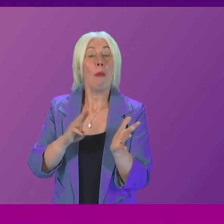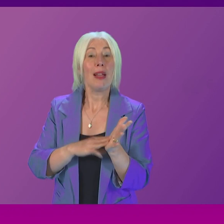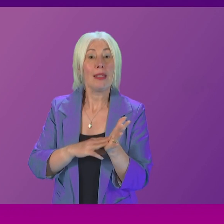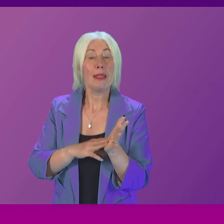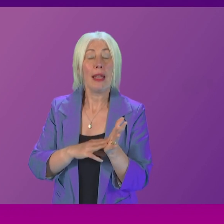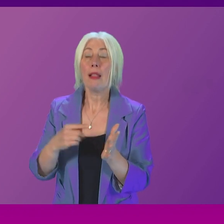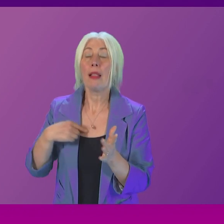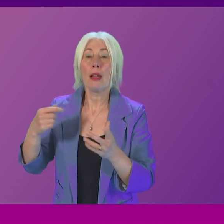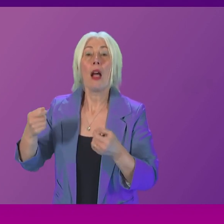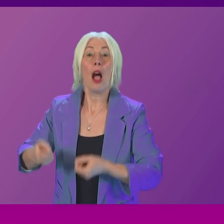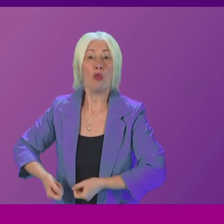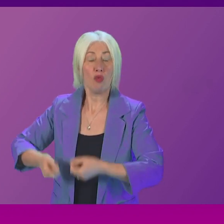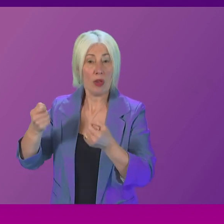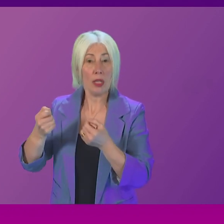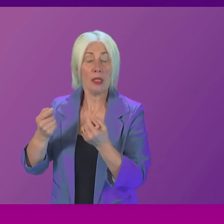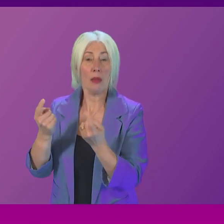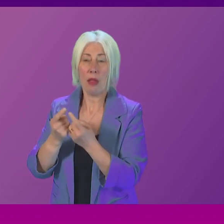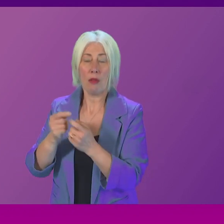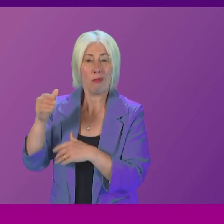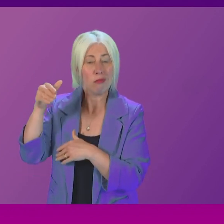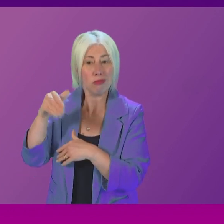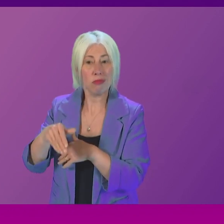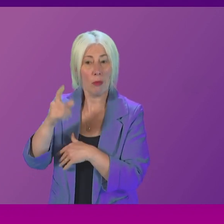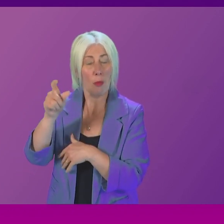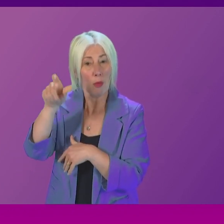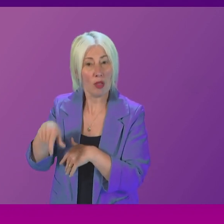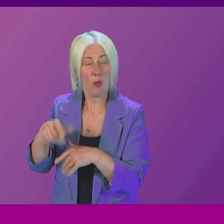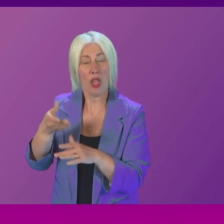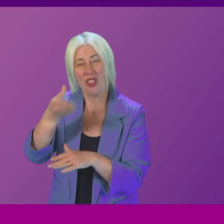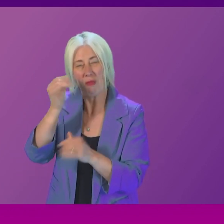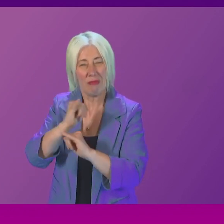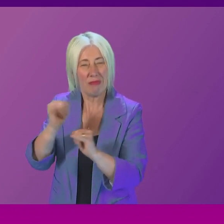I raise the plight of a vulnerable and deteriorating individual with severe learning difficulties